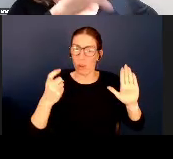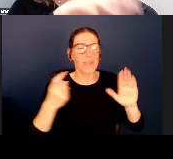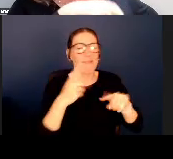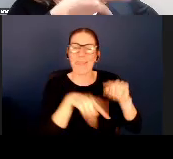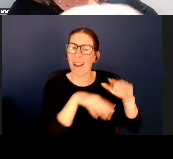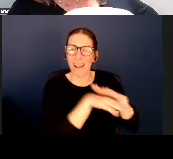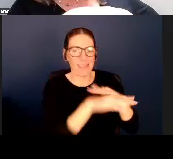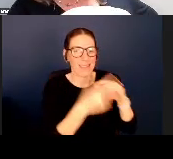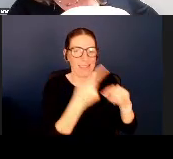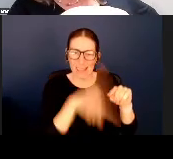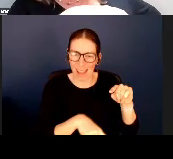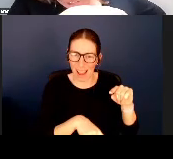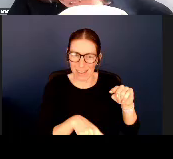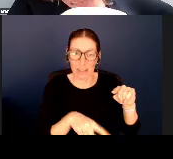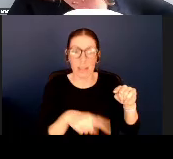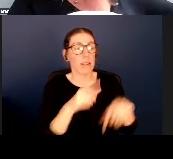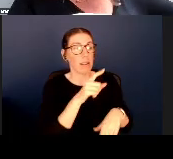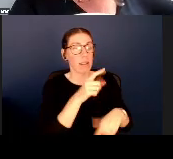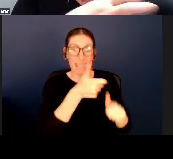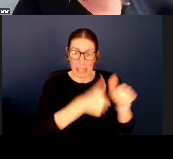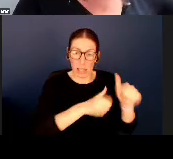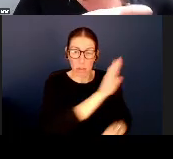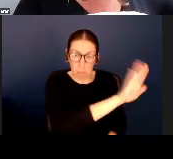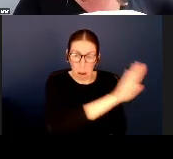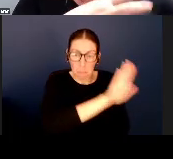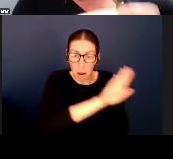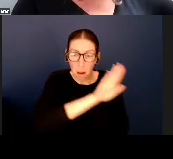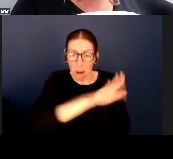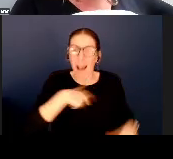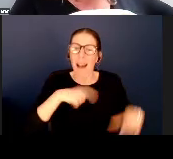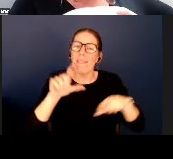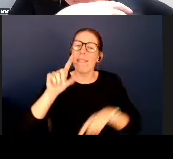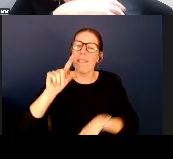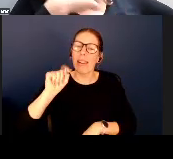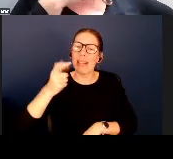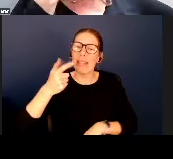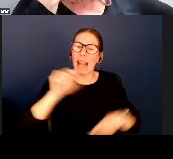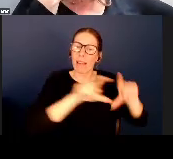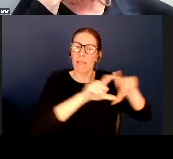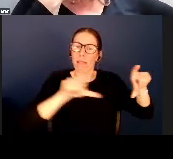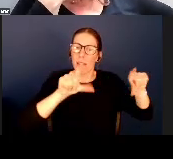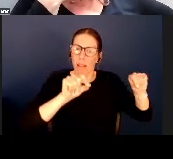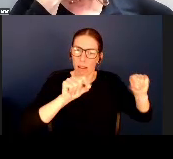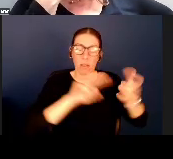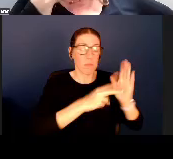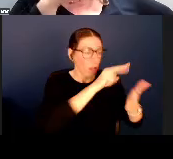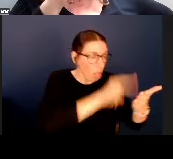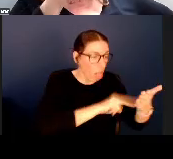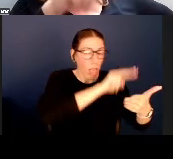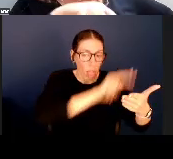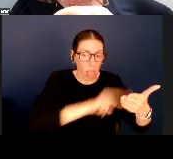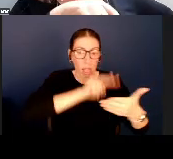it makes it very hard and labor intensive to go through that information. Um versus it being,